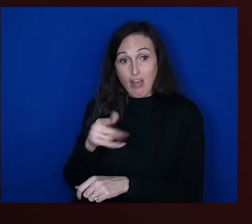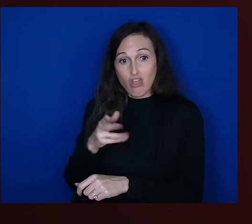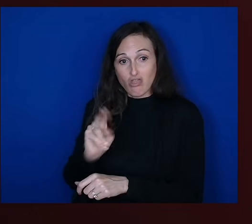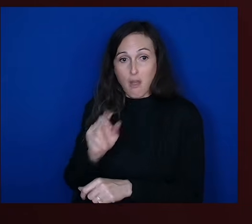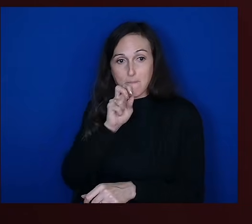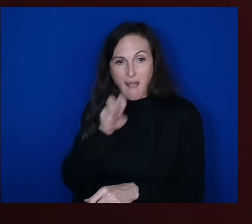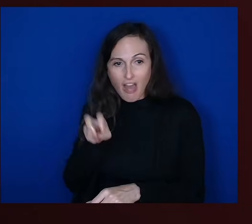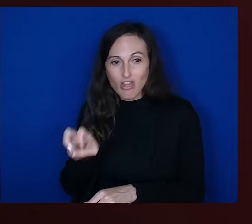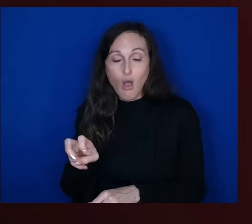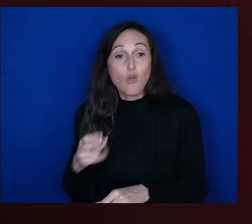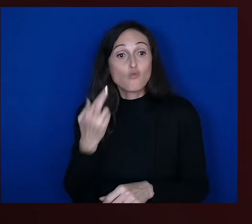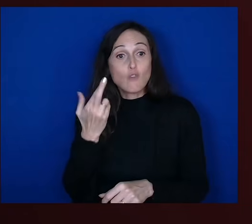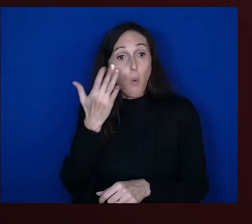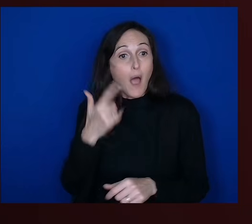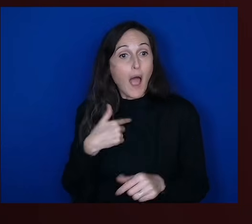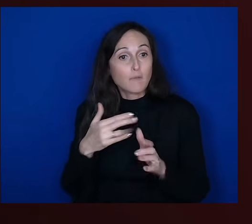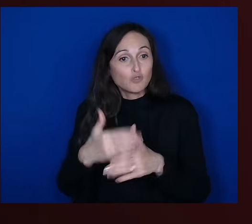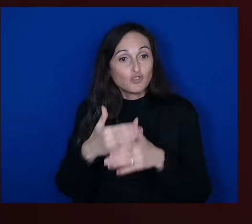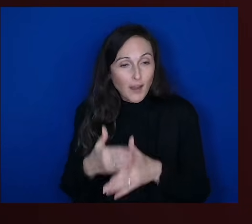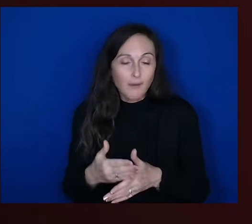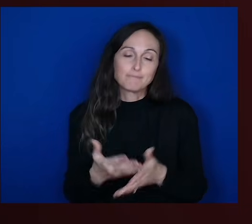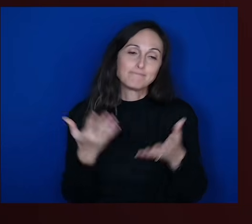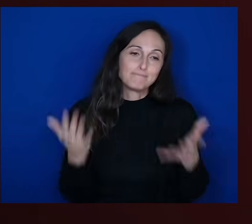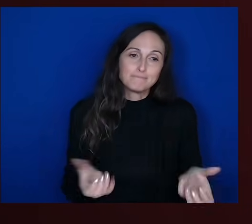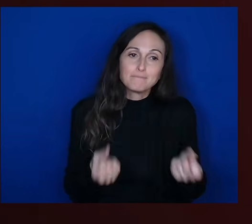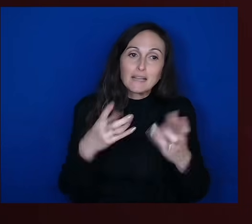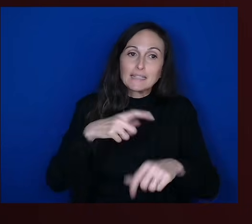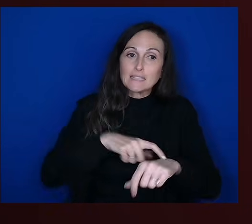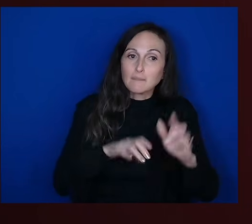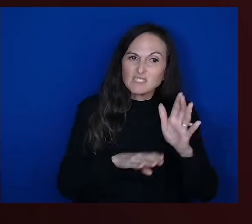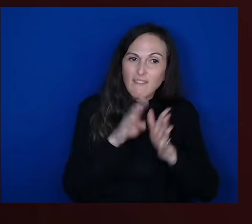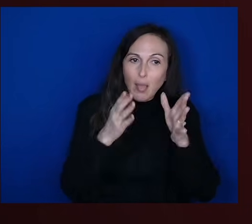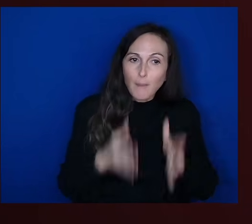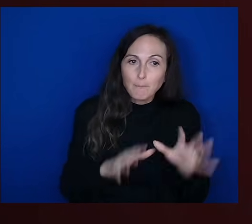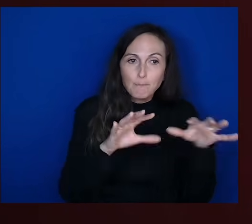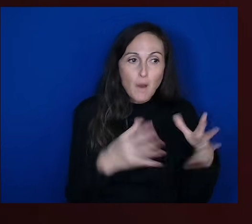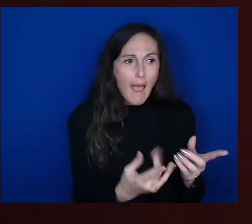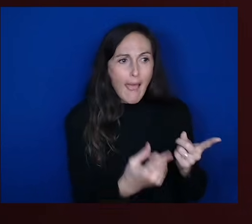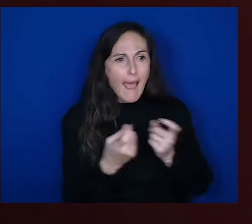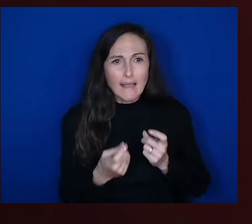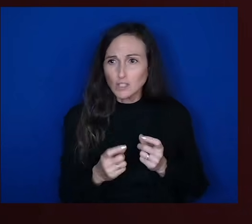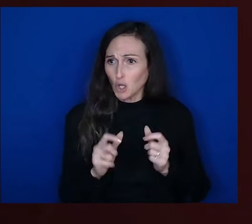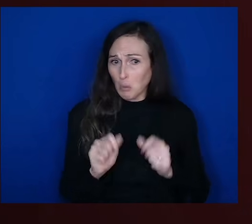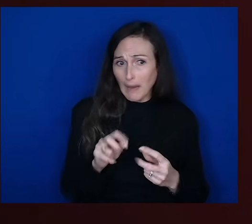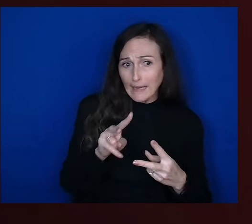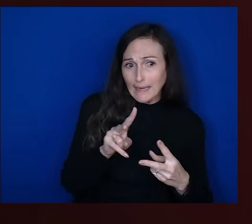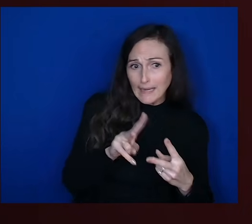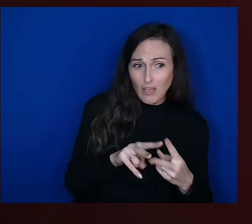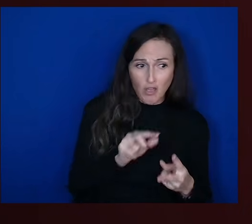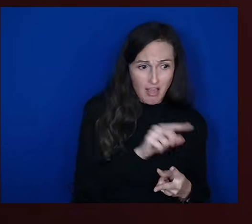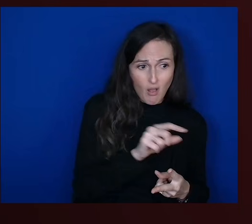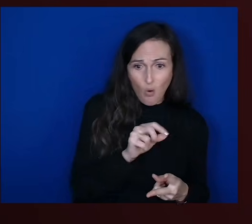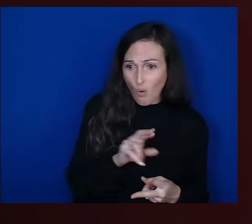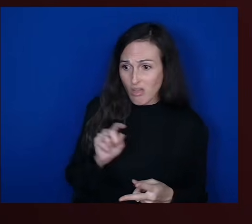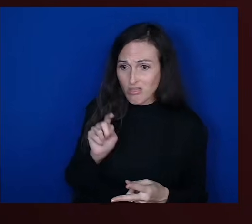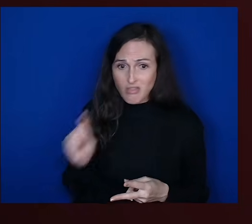this here is because a lot of times developers ask if it's either/or. "Do we have to go entirely into Python?